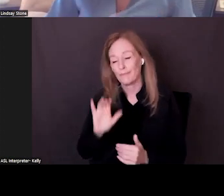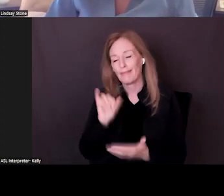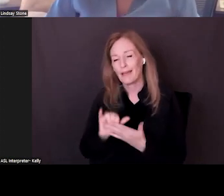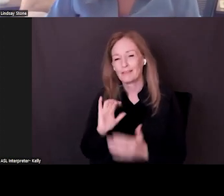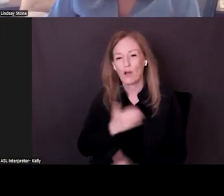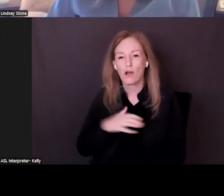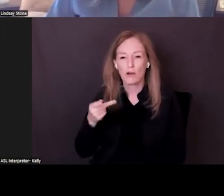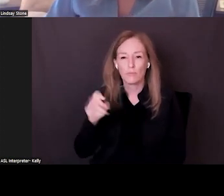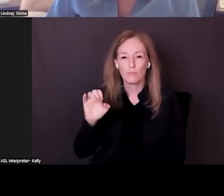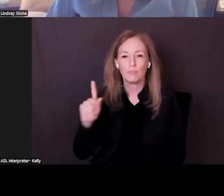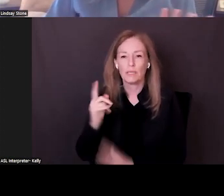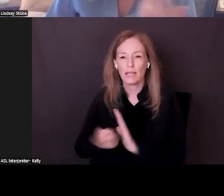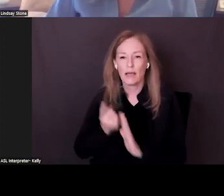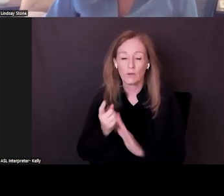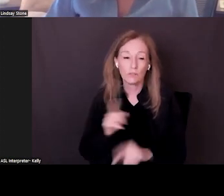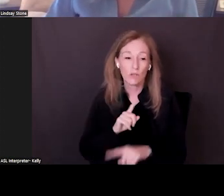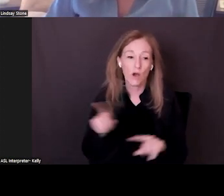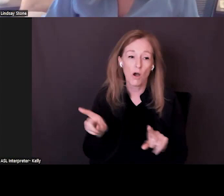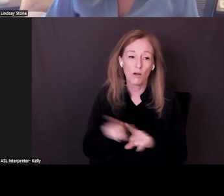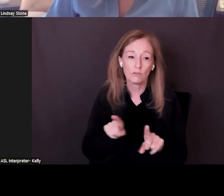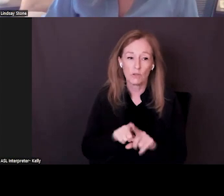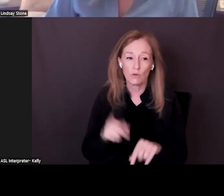FROM THE CSU, STANDPOINT, YOU WILL SEE THE CHILDREN'S DEPARTMENT